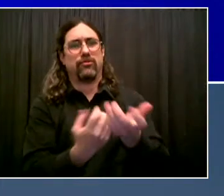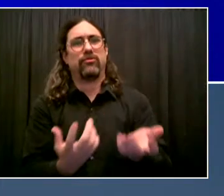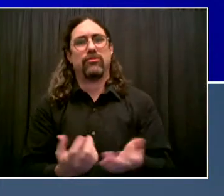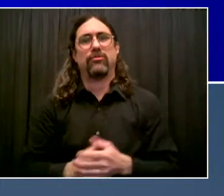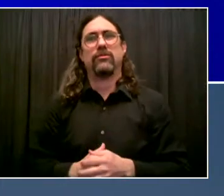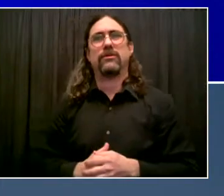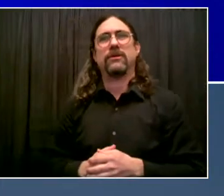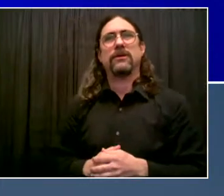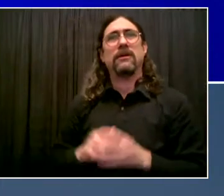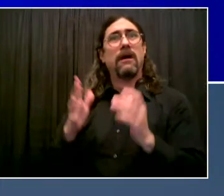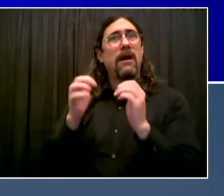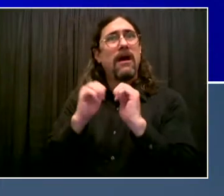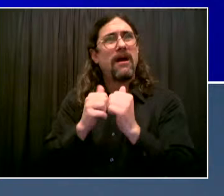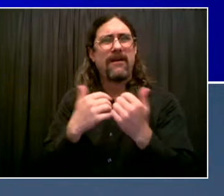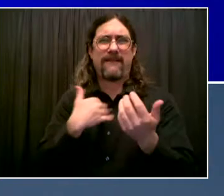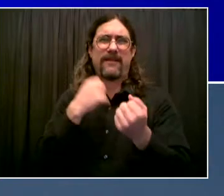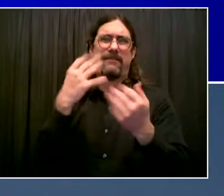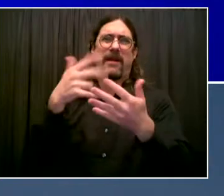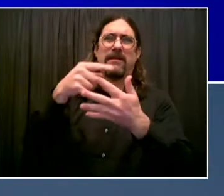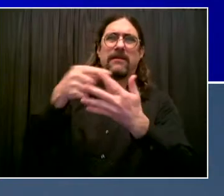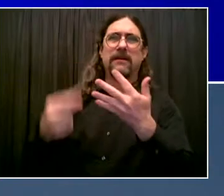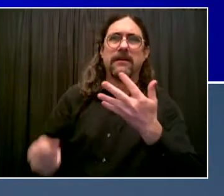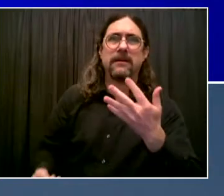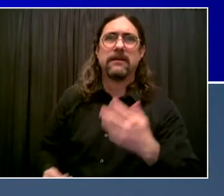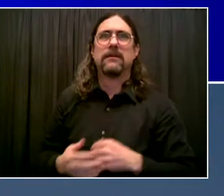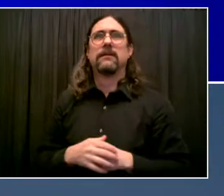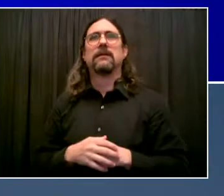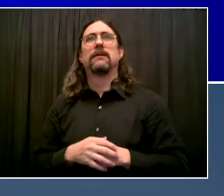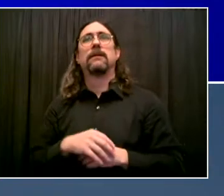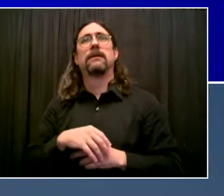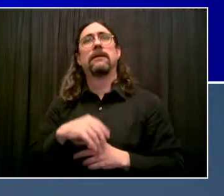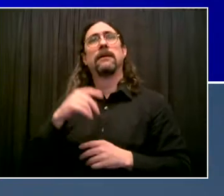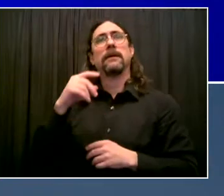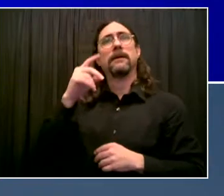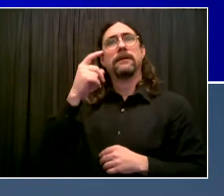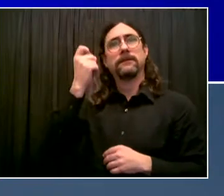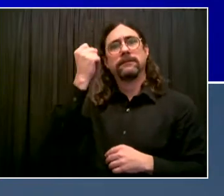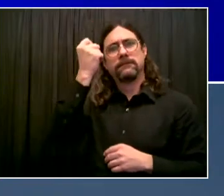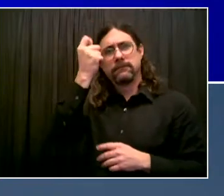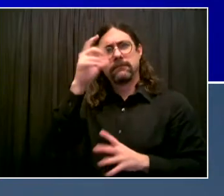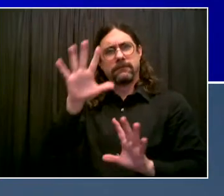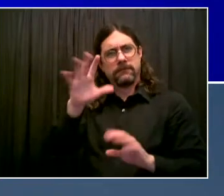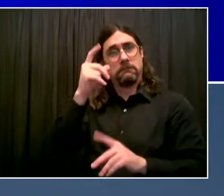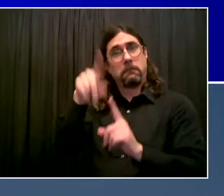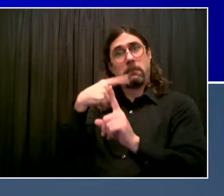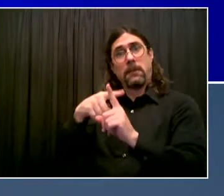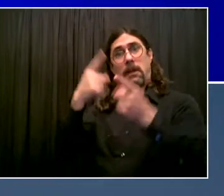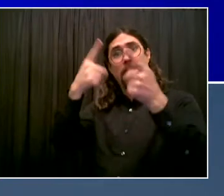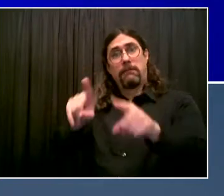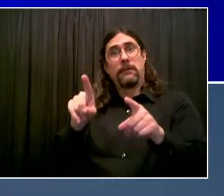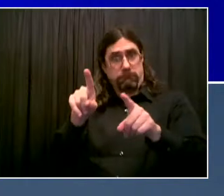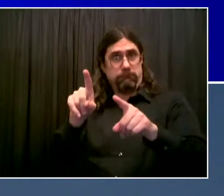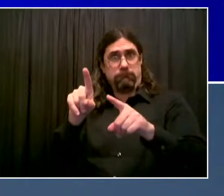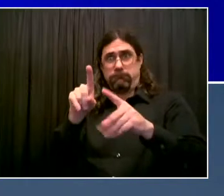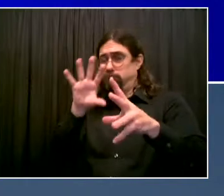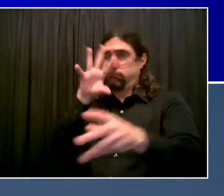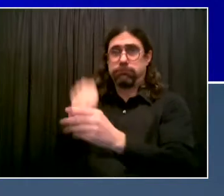STSYEM. WE WANT TO GIVE SURVIVORS ACCESS TO THE HELP THEY NEED AND OFTEN TIMES IT IS BEST